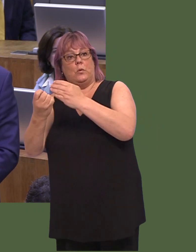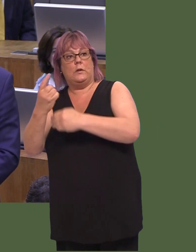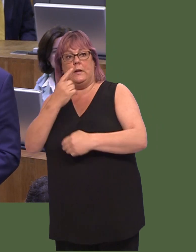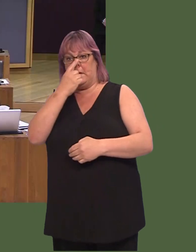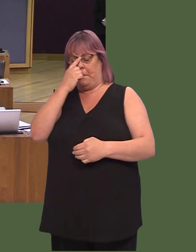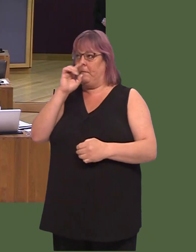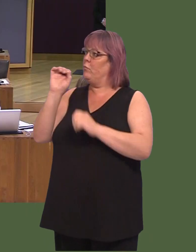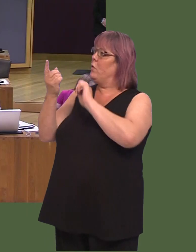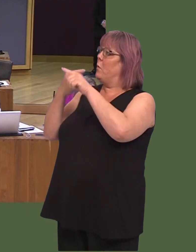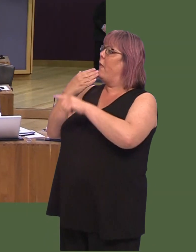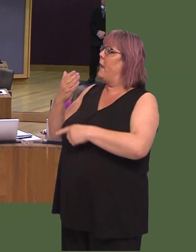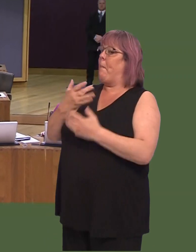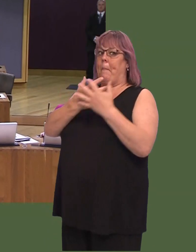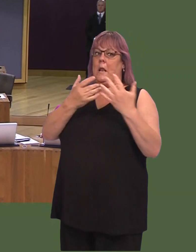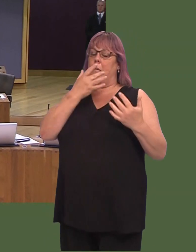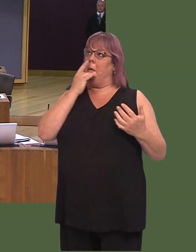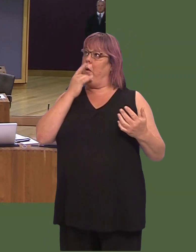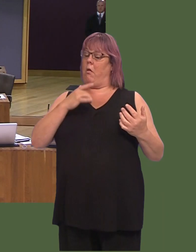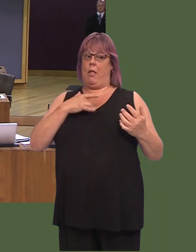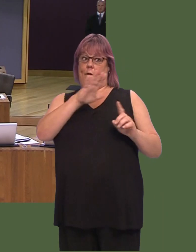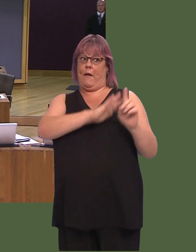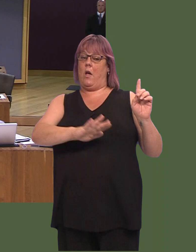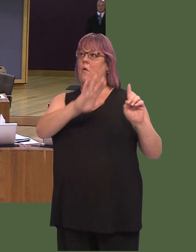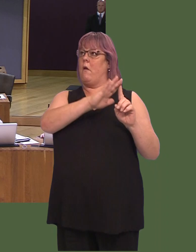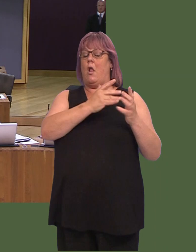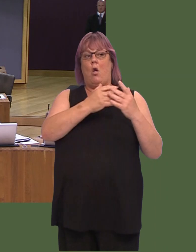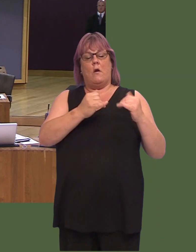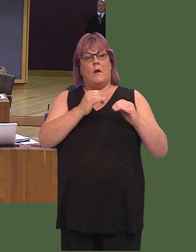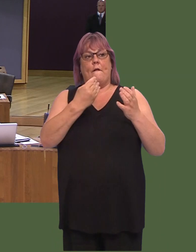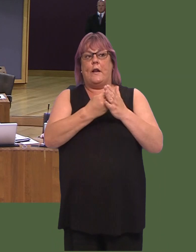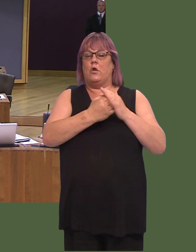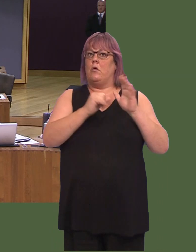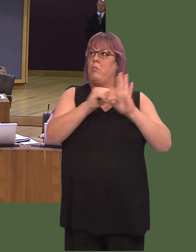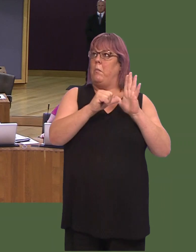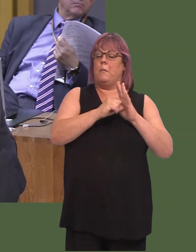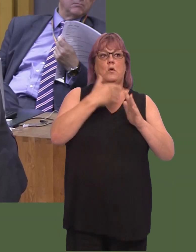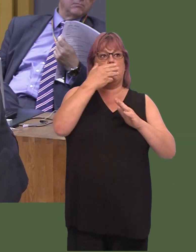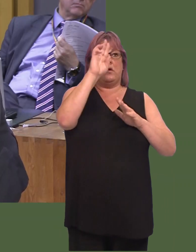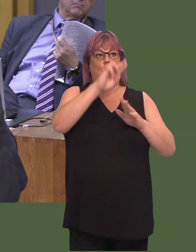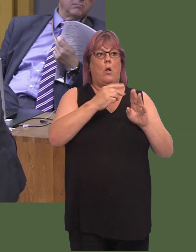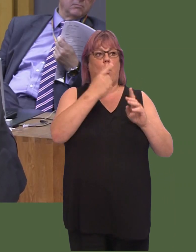Mike Hedges AM: Can I thank the First Minister for that response? Many of my constituents are facing a financial crisis during the summer holidays, having